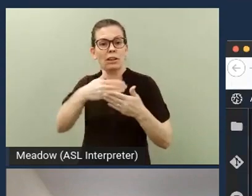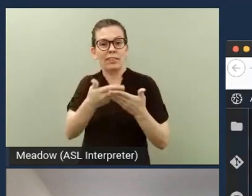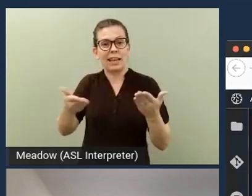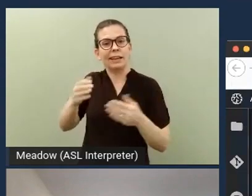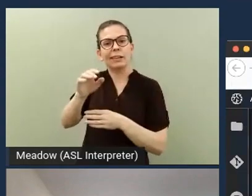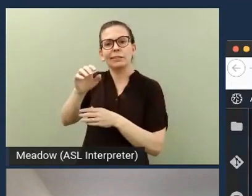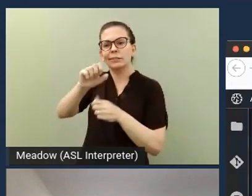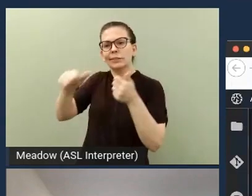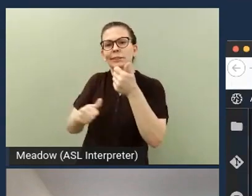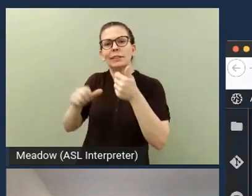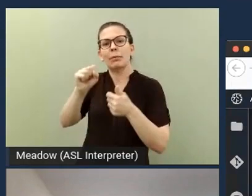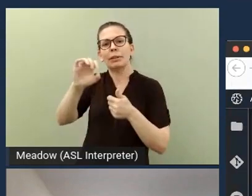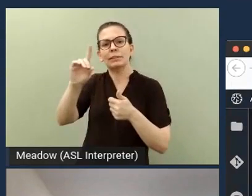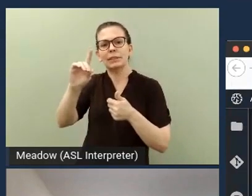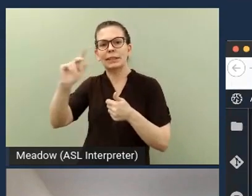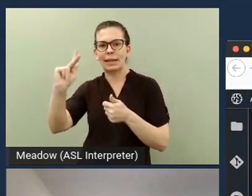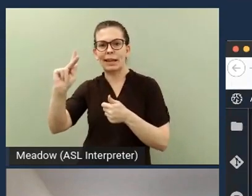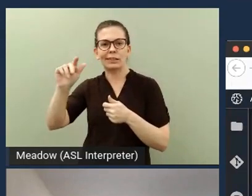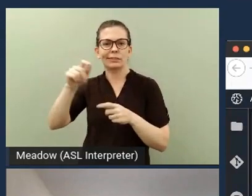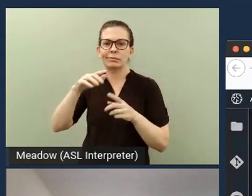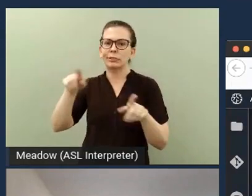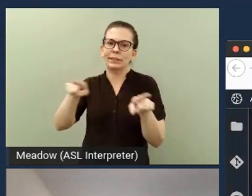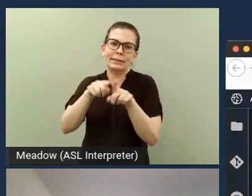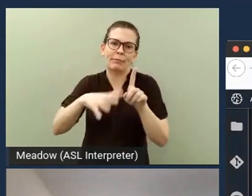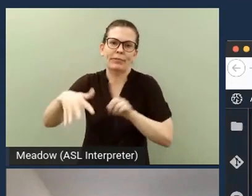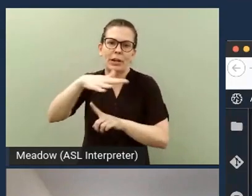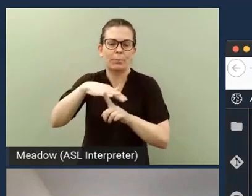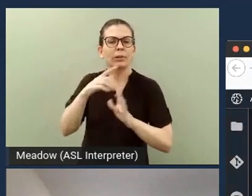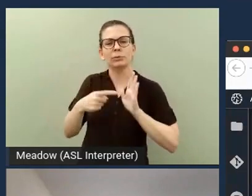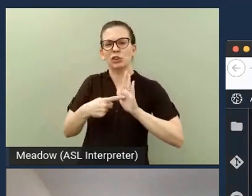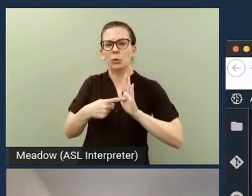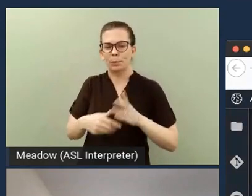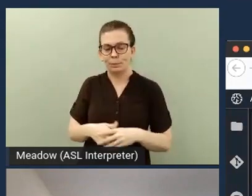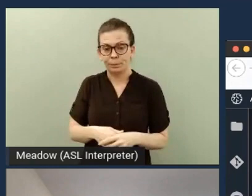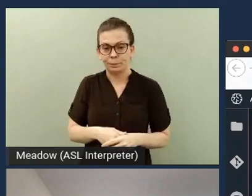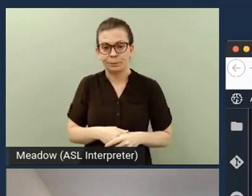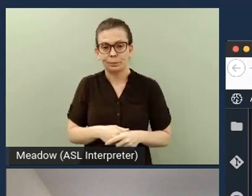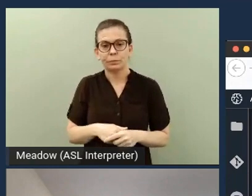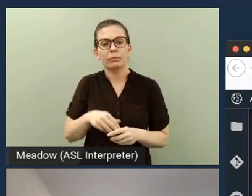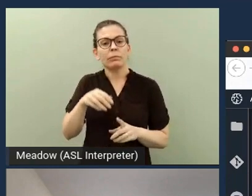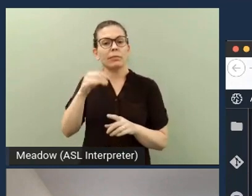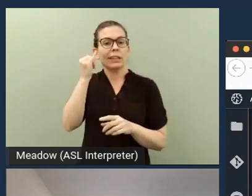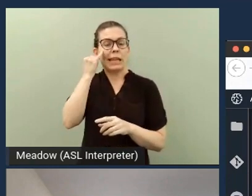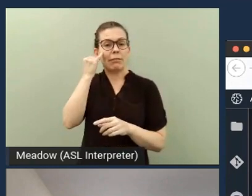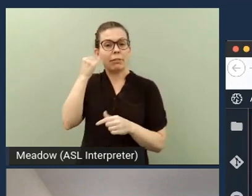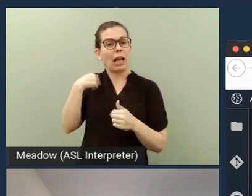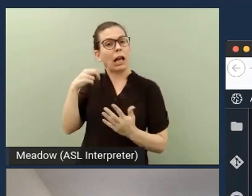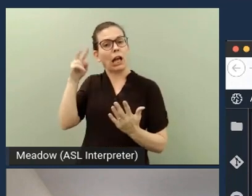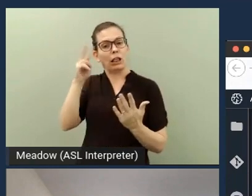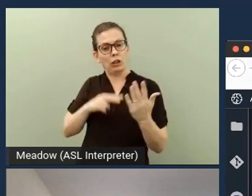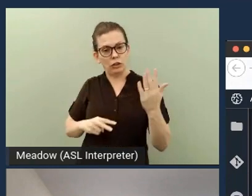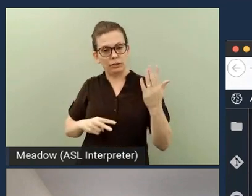and in the same environment, so let me show you an example. So if I look through this code over here,